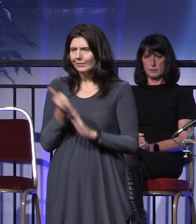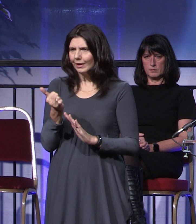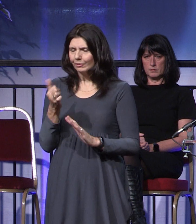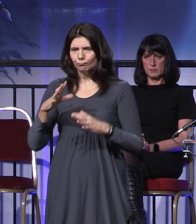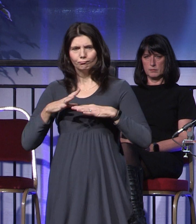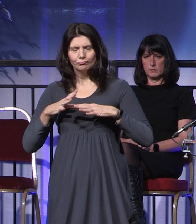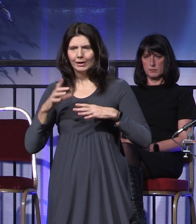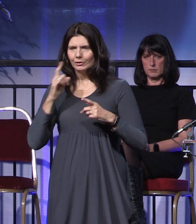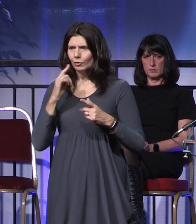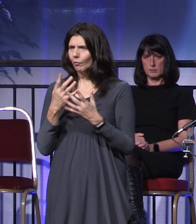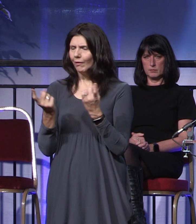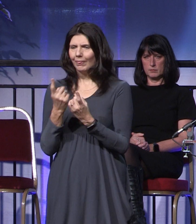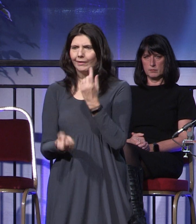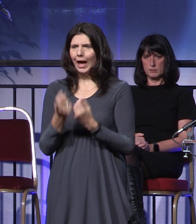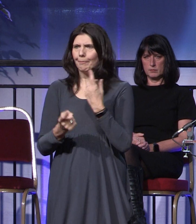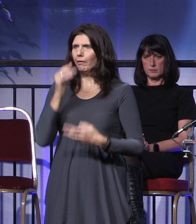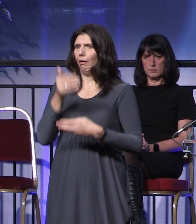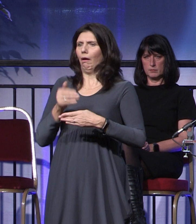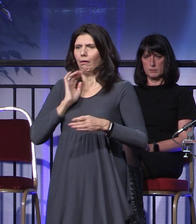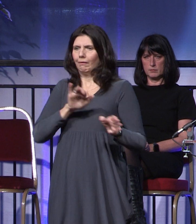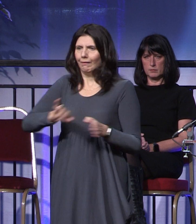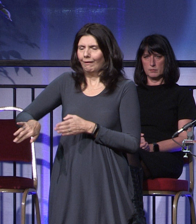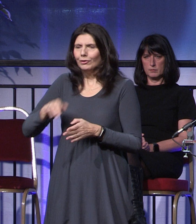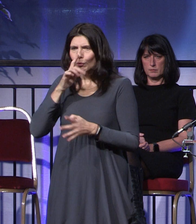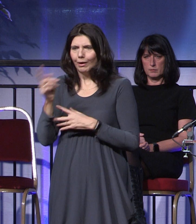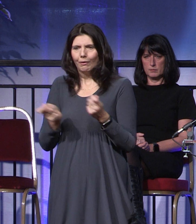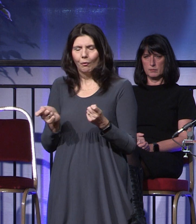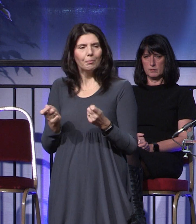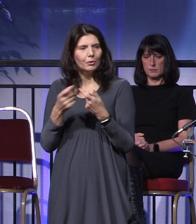navigate choppy waters your studies have prepared you such that although you